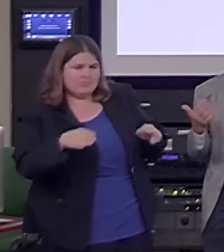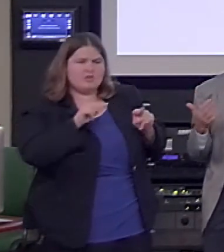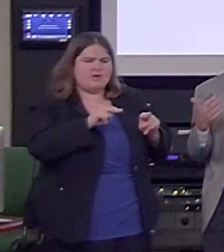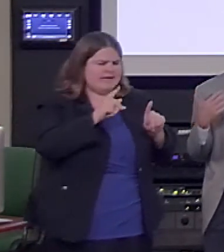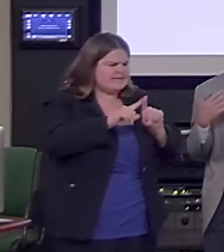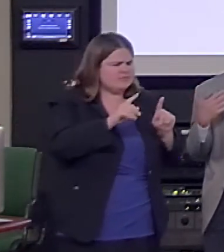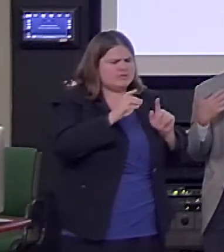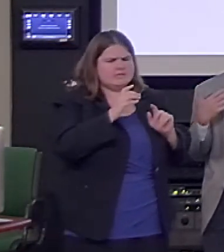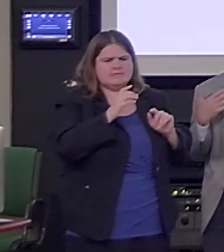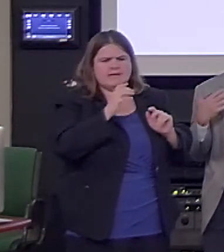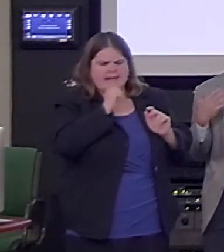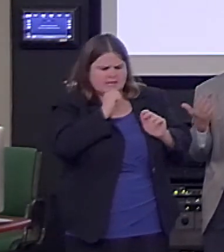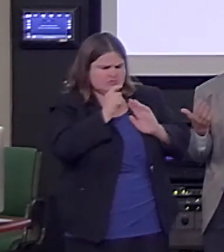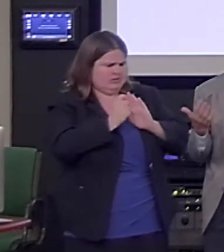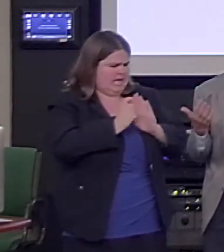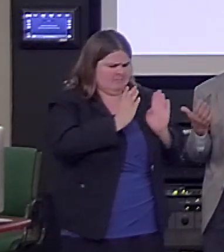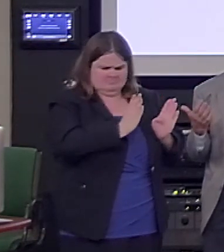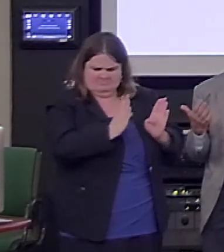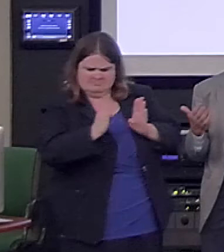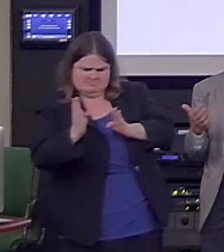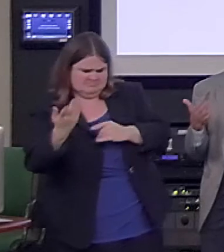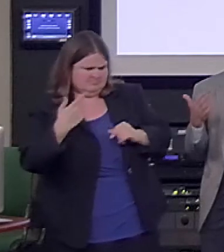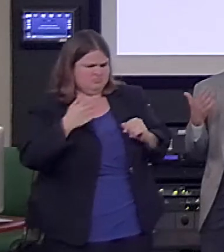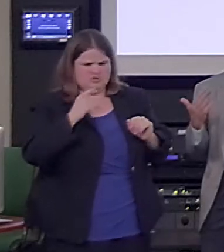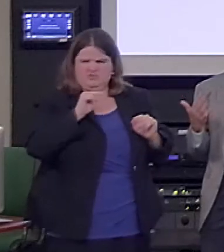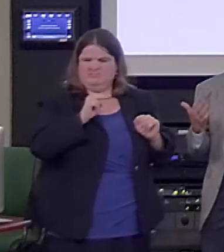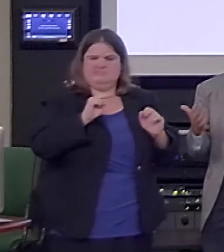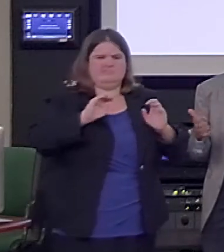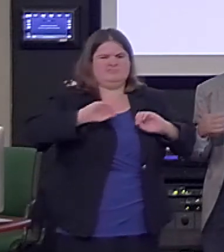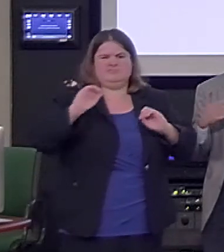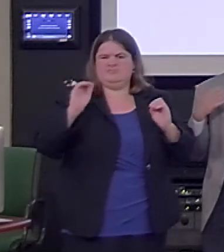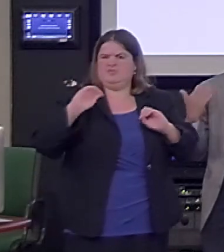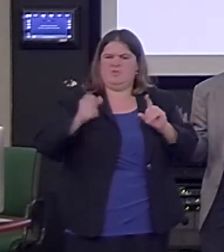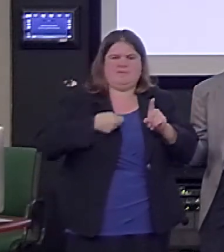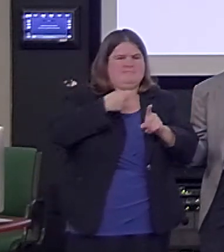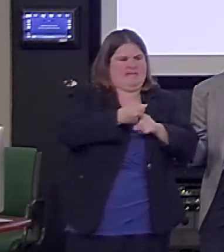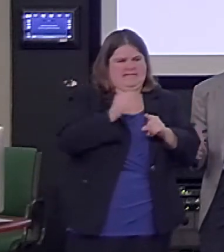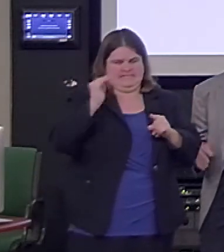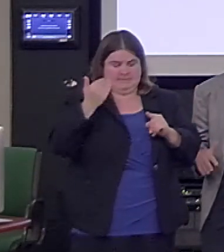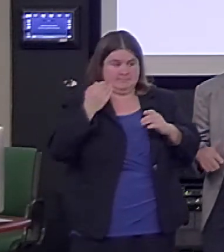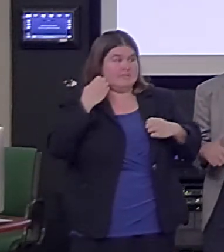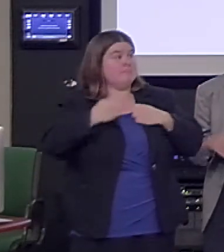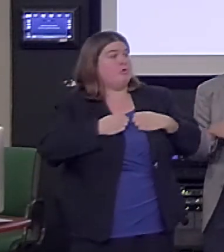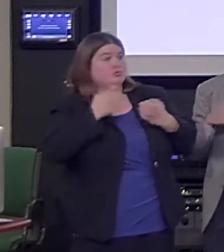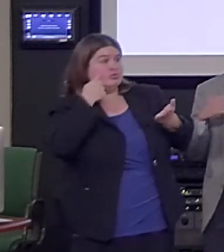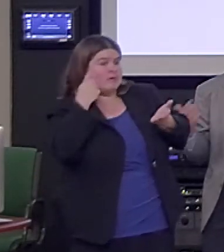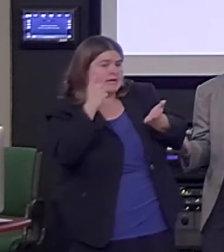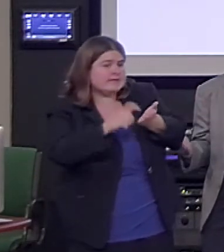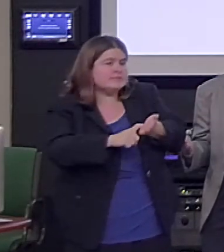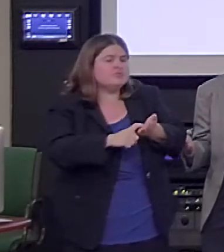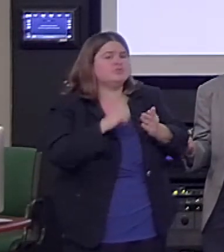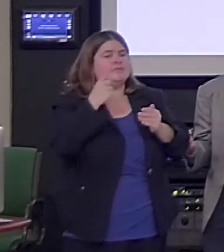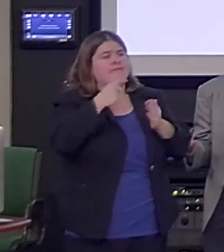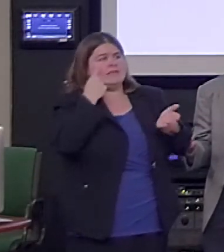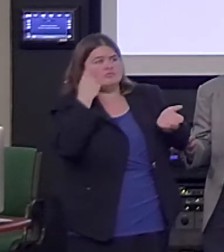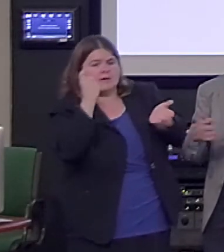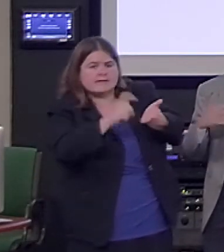But we found no evidence that face processing, emotion recognition, face recognition,